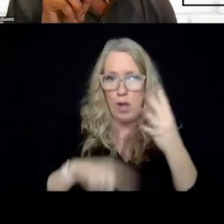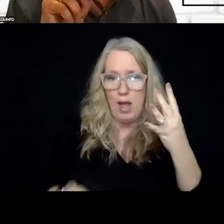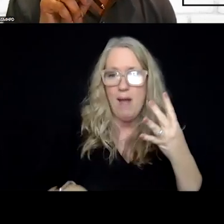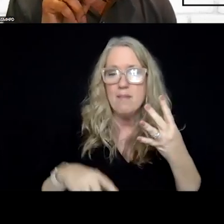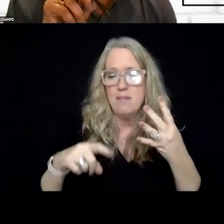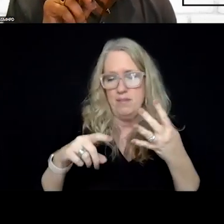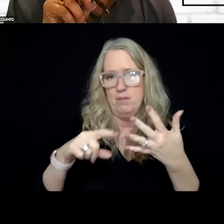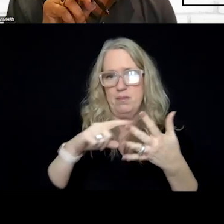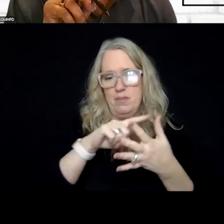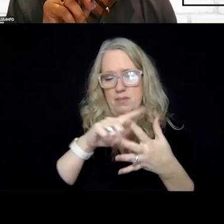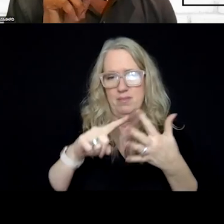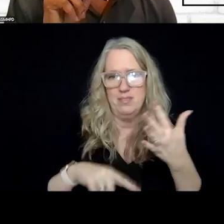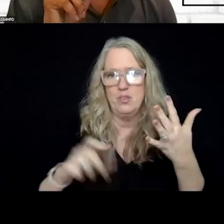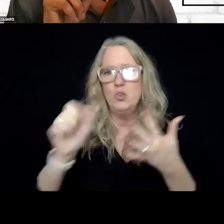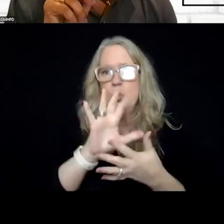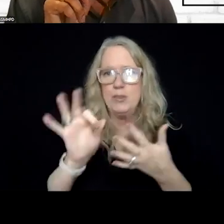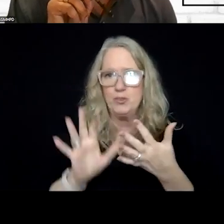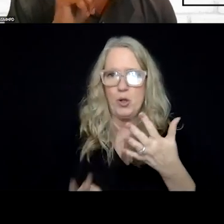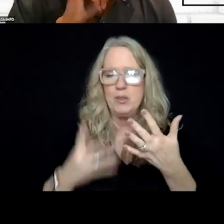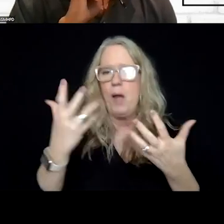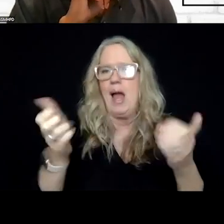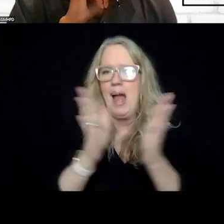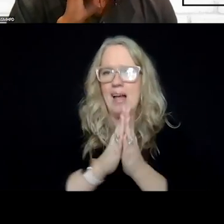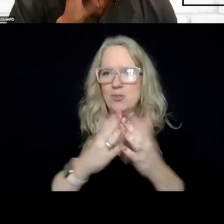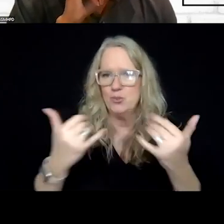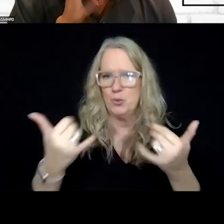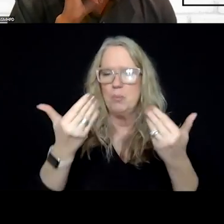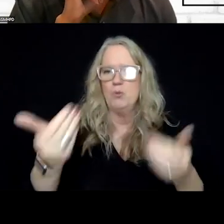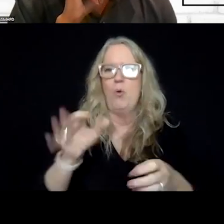POSSIBLE AND CHOICES. WE WOULD ASK YOU TO SELECT ONE OF THEM.